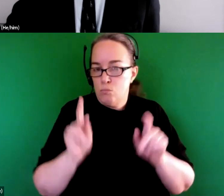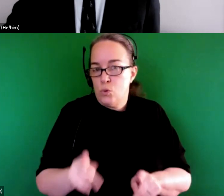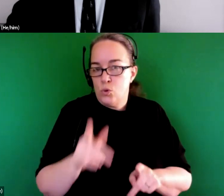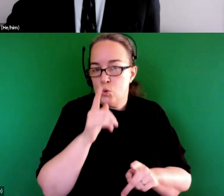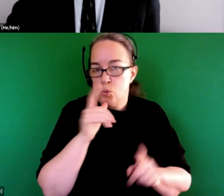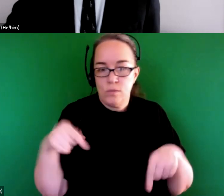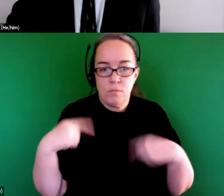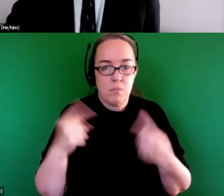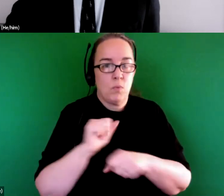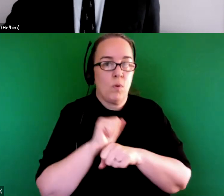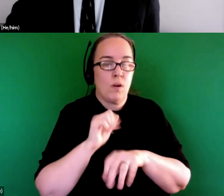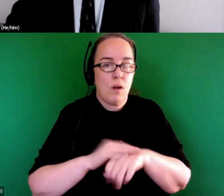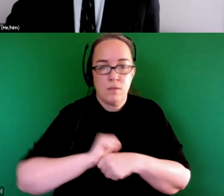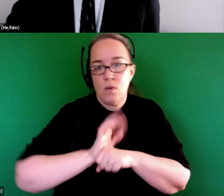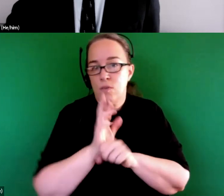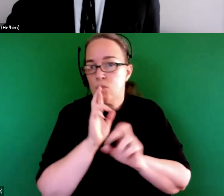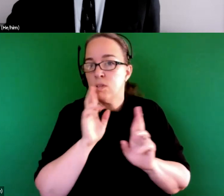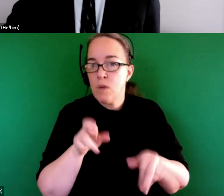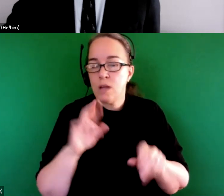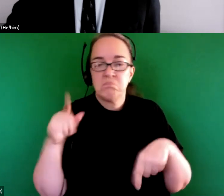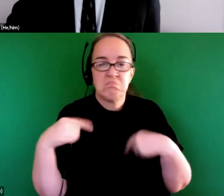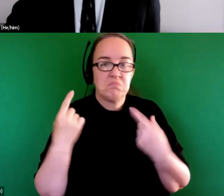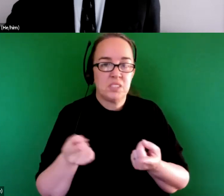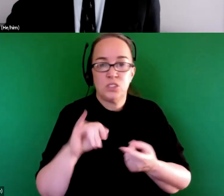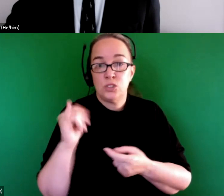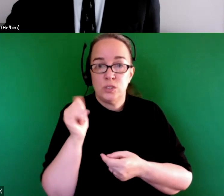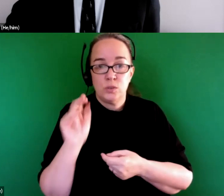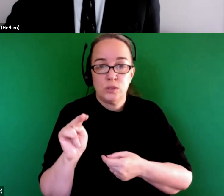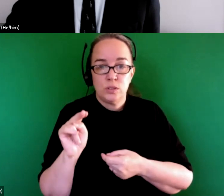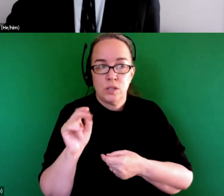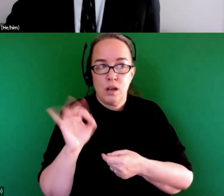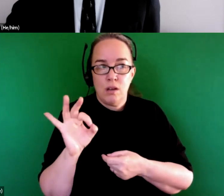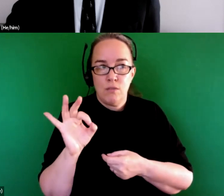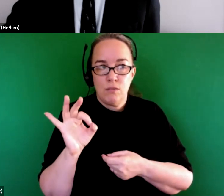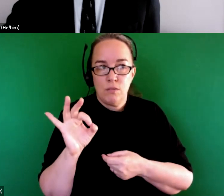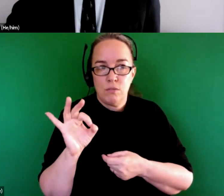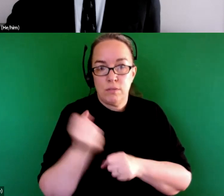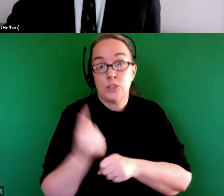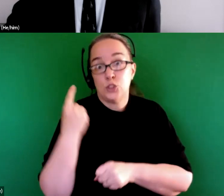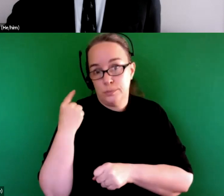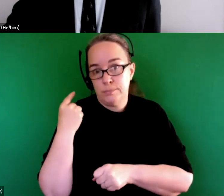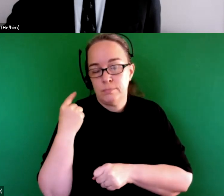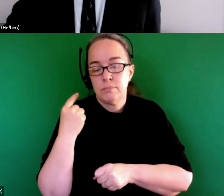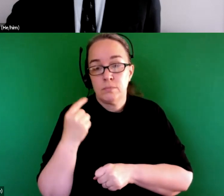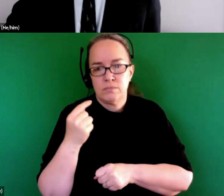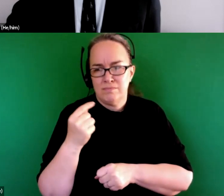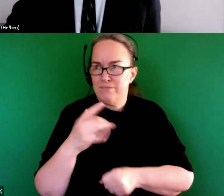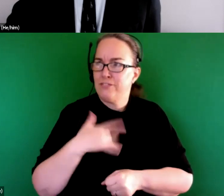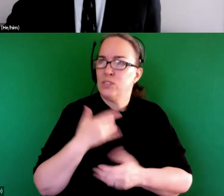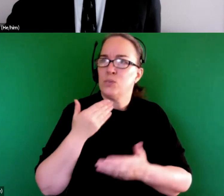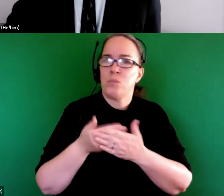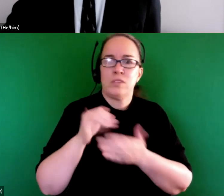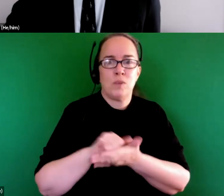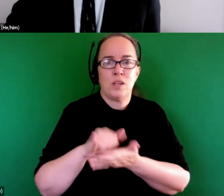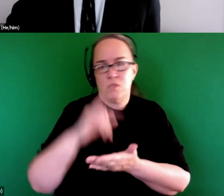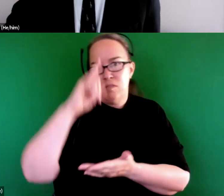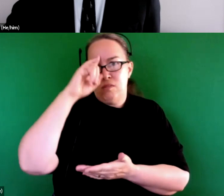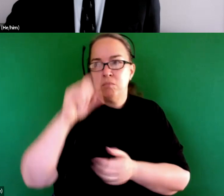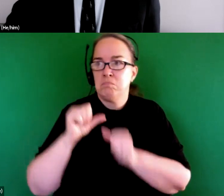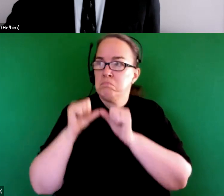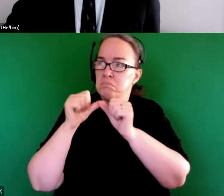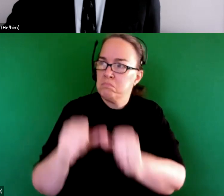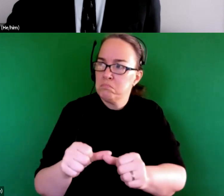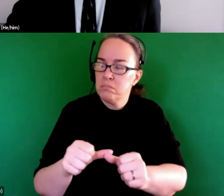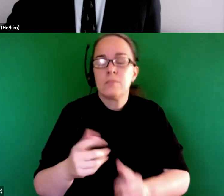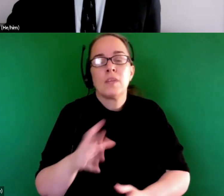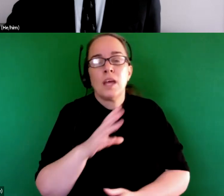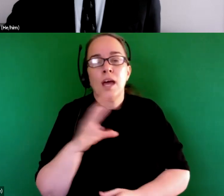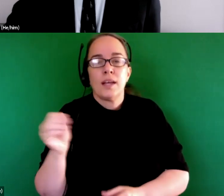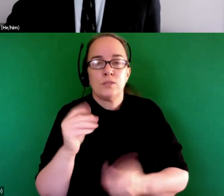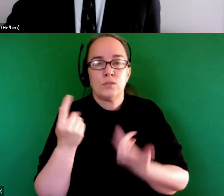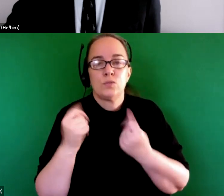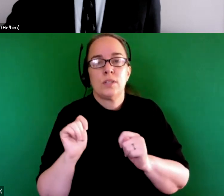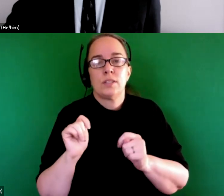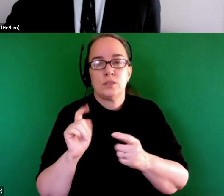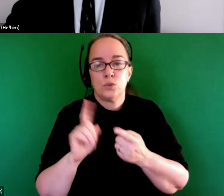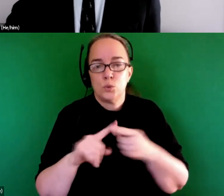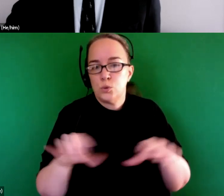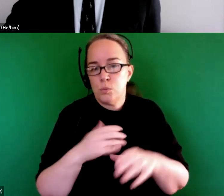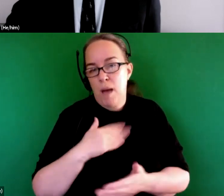Dr. Elsa Villarino: Working on the Colbert response since January of last year, came almost impossible think and in trying to do my part not only.